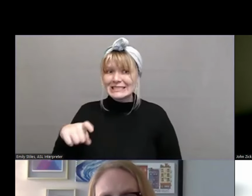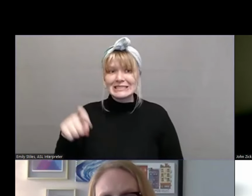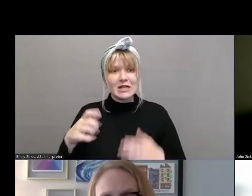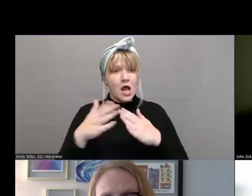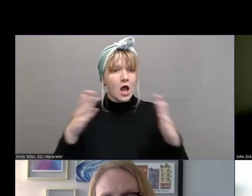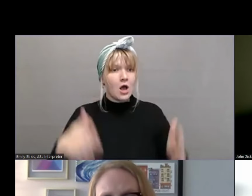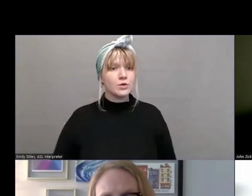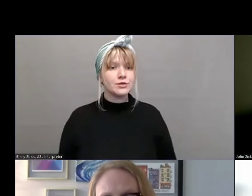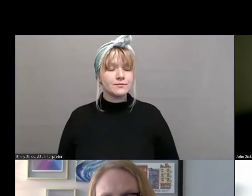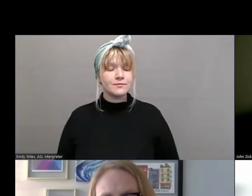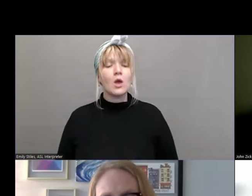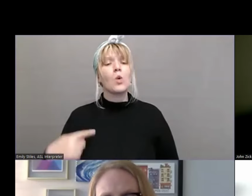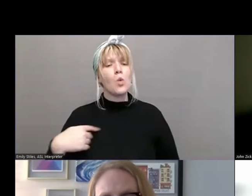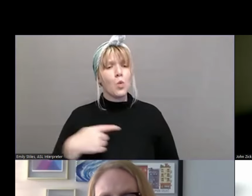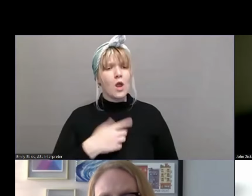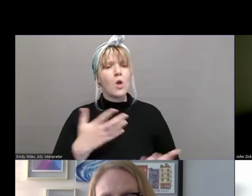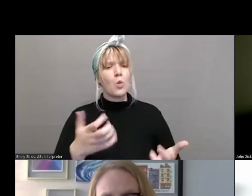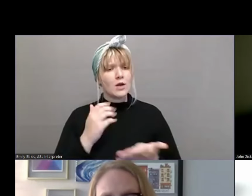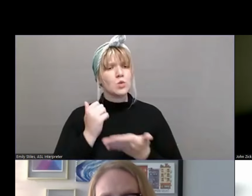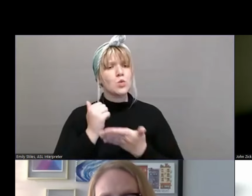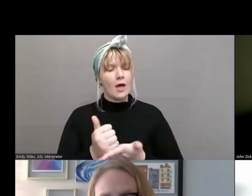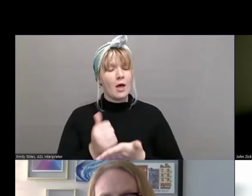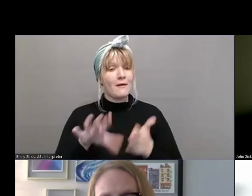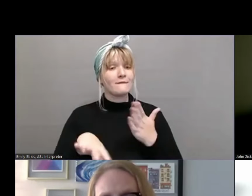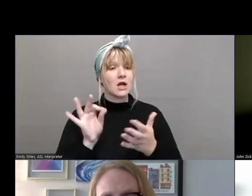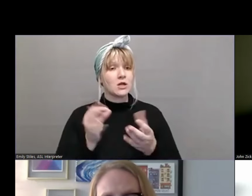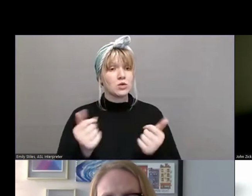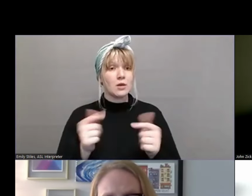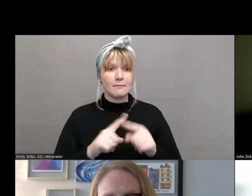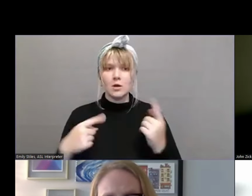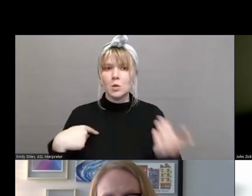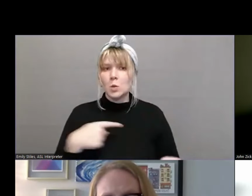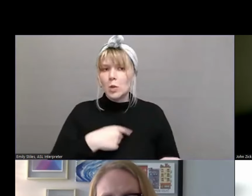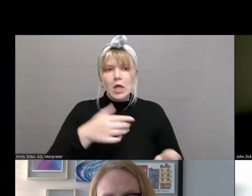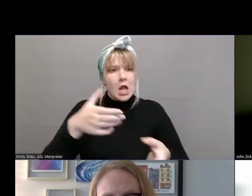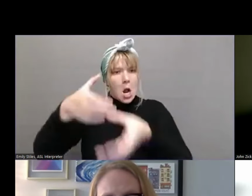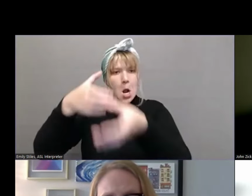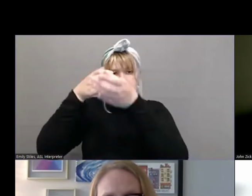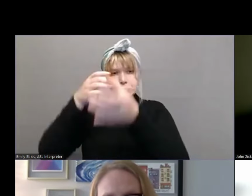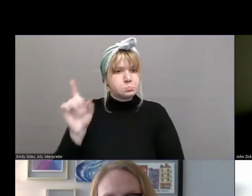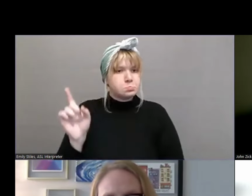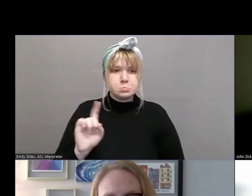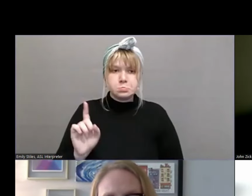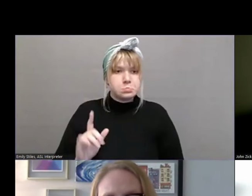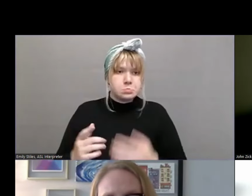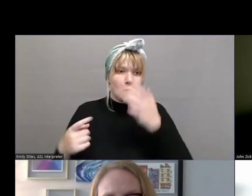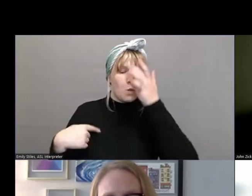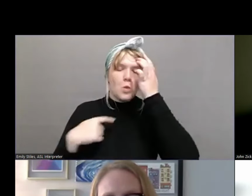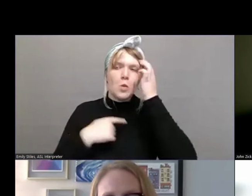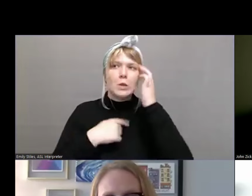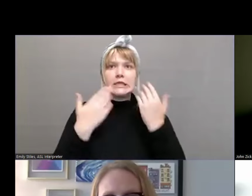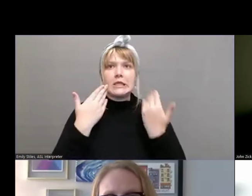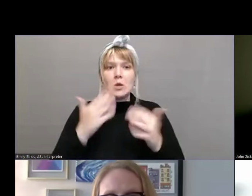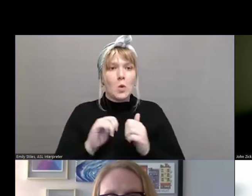help find a solution, but we had no expertise in it. We didn’t know how to really go about establishing more housing.